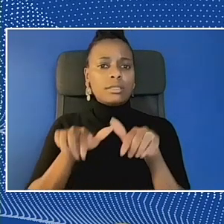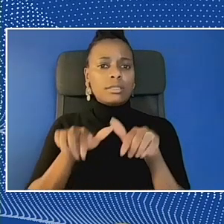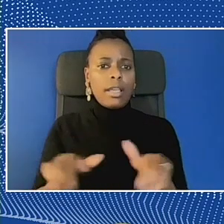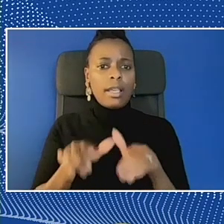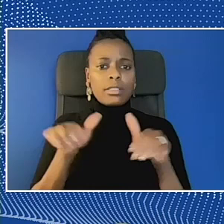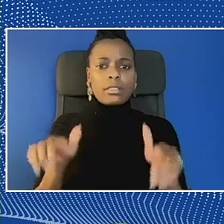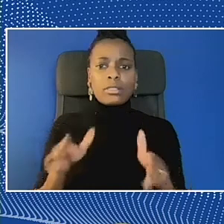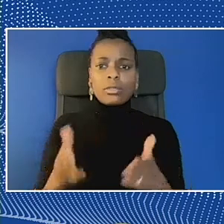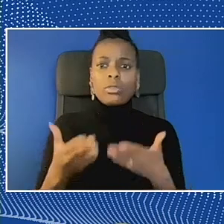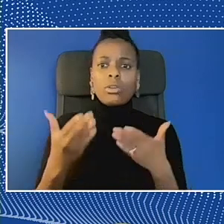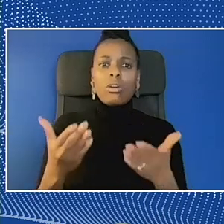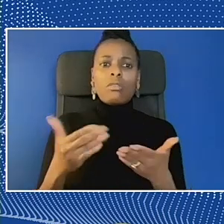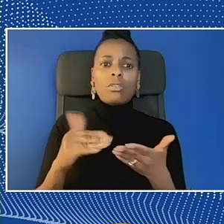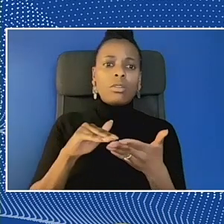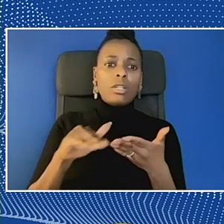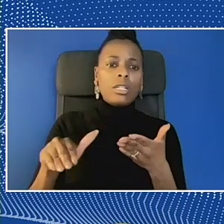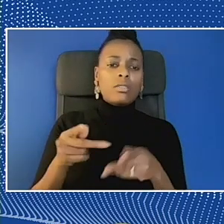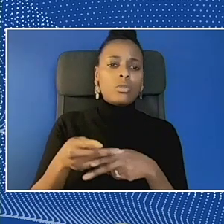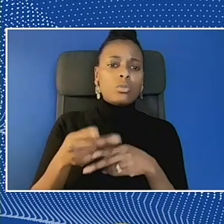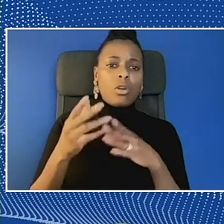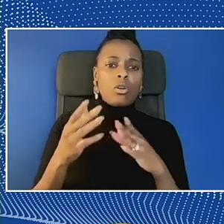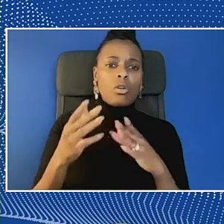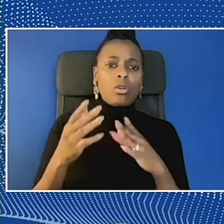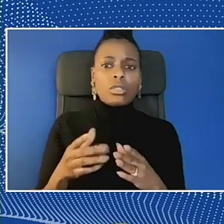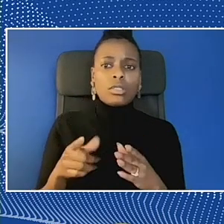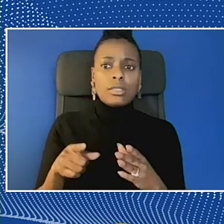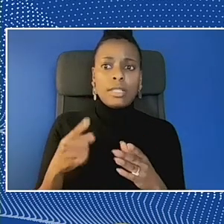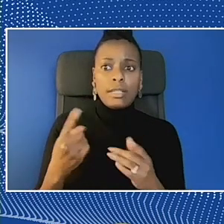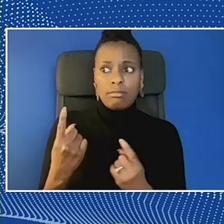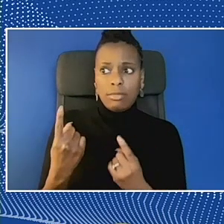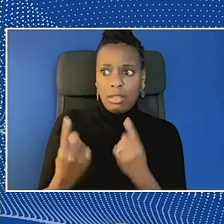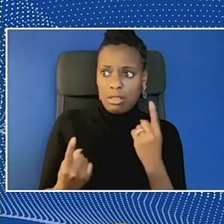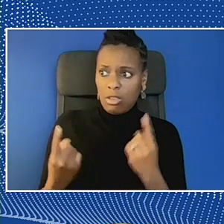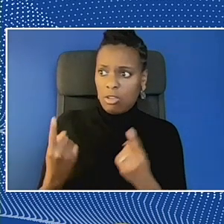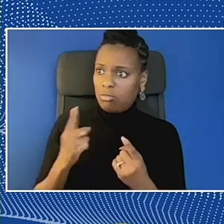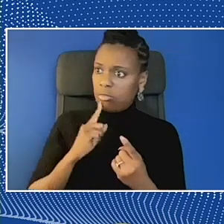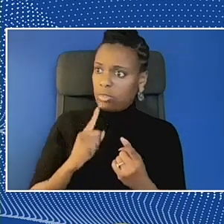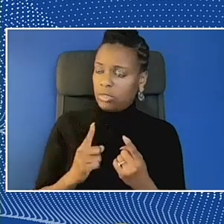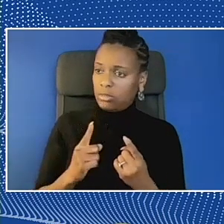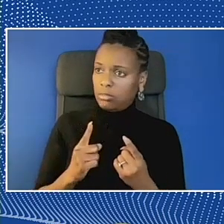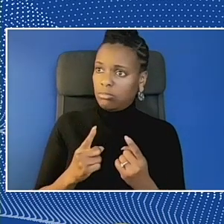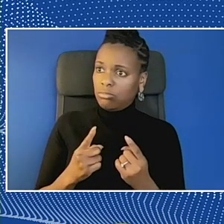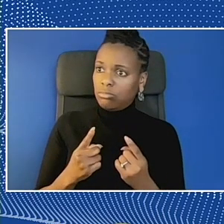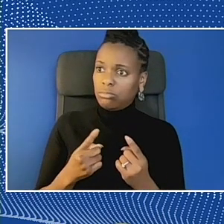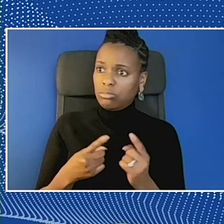the borrowers that it really thought warranted that relief. And, you know, we discussed about how high